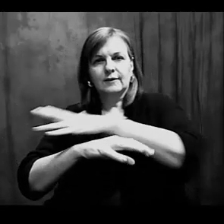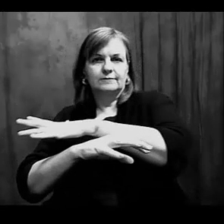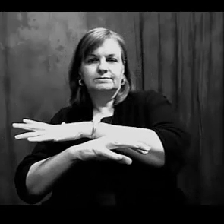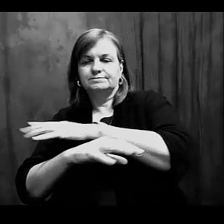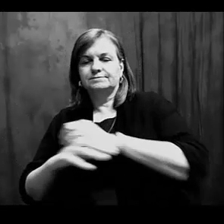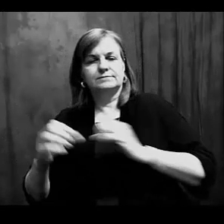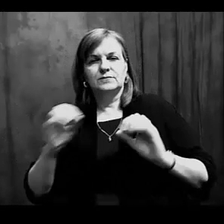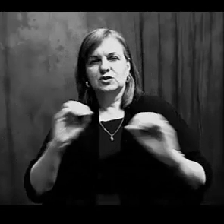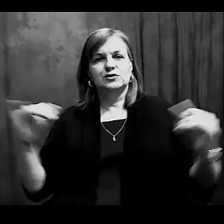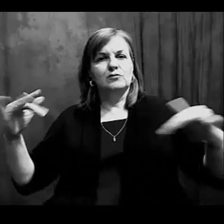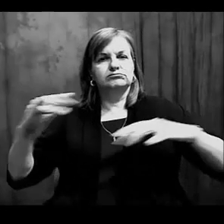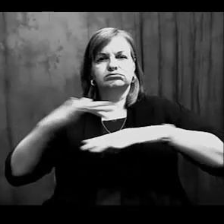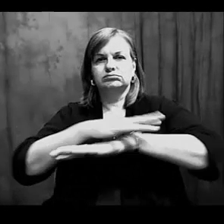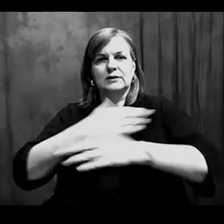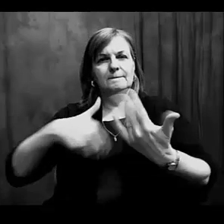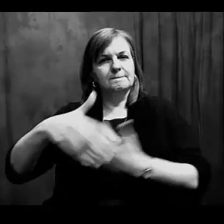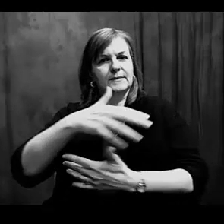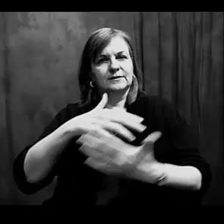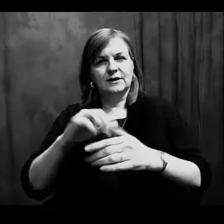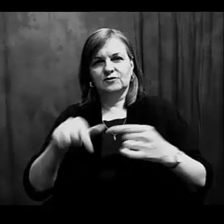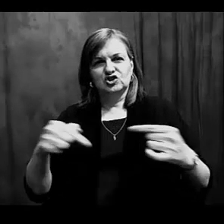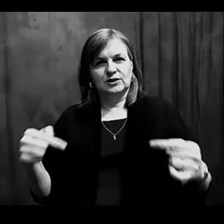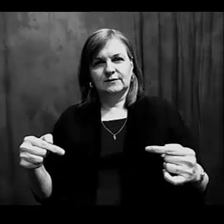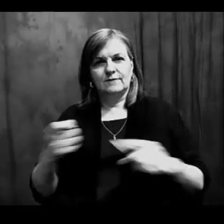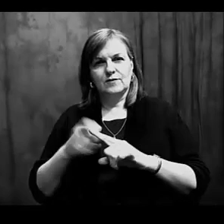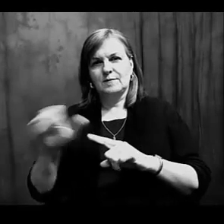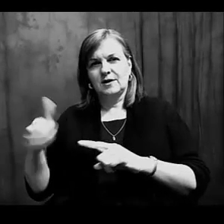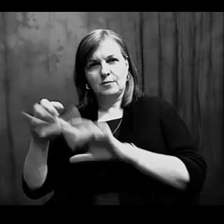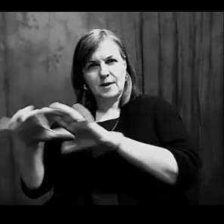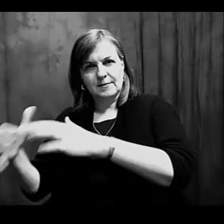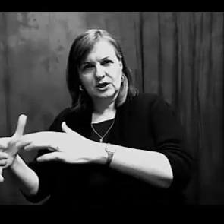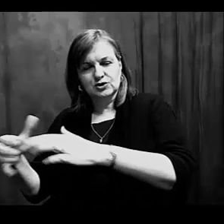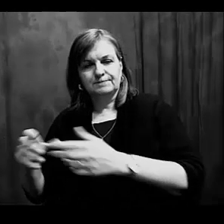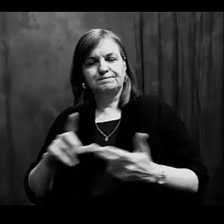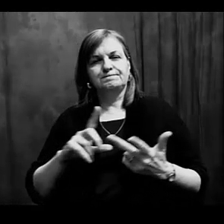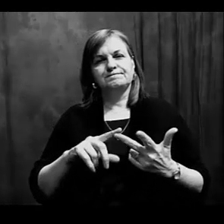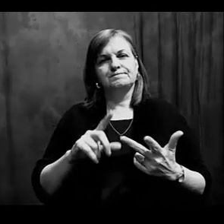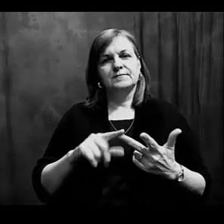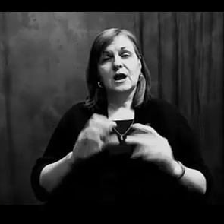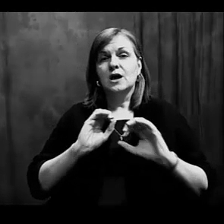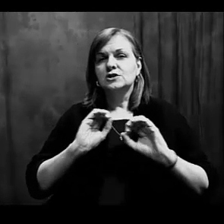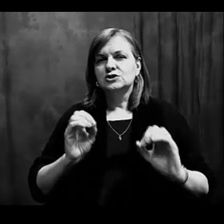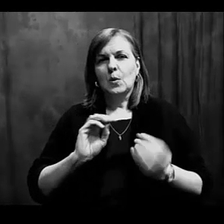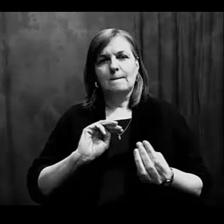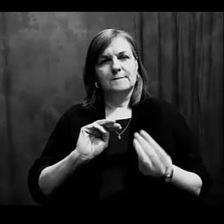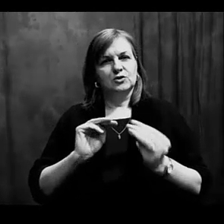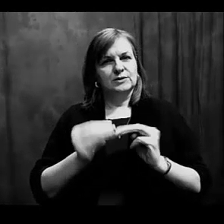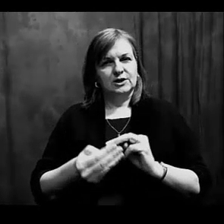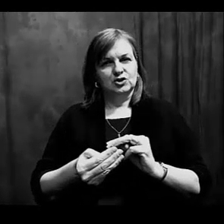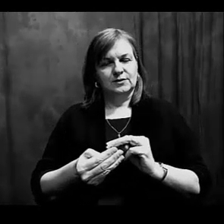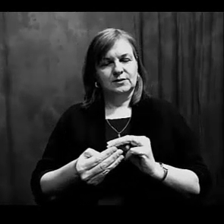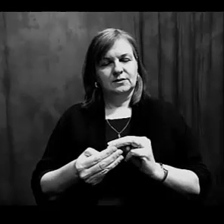will interbreed there no mutations